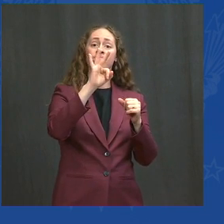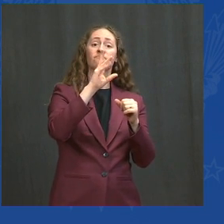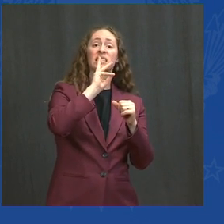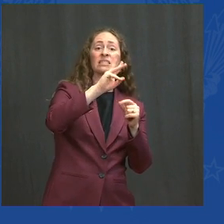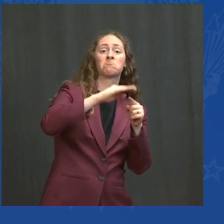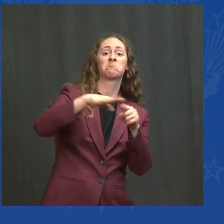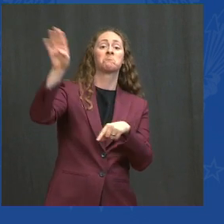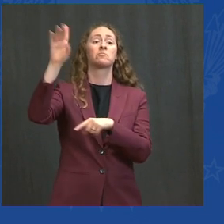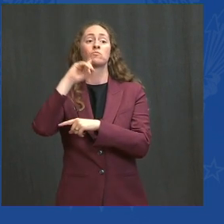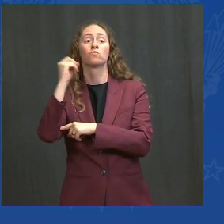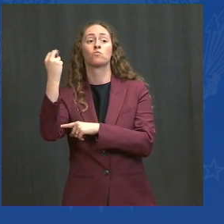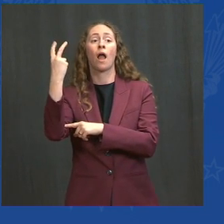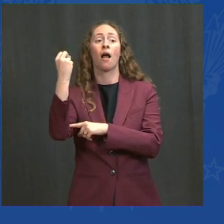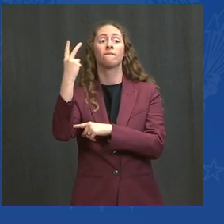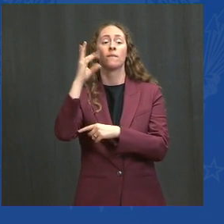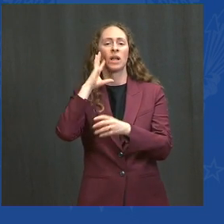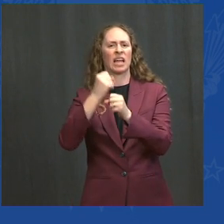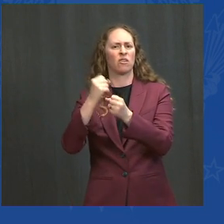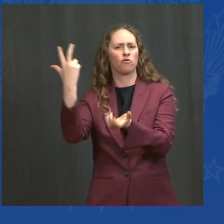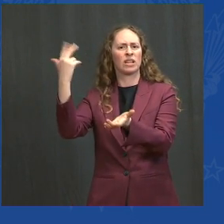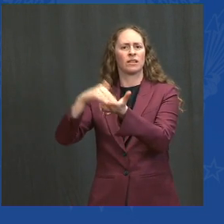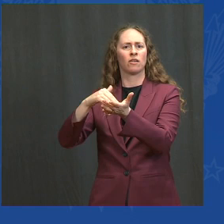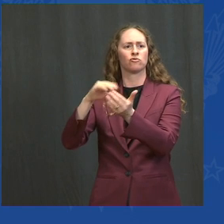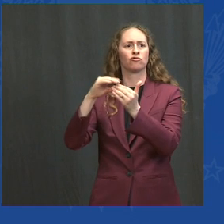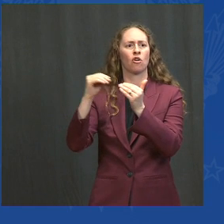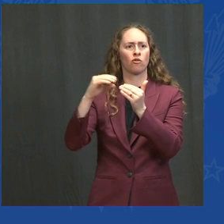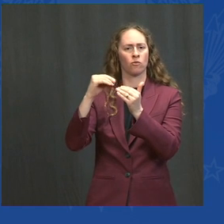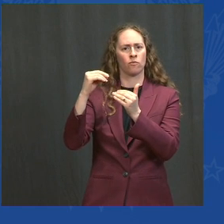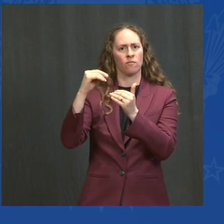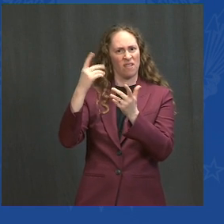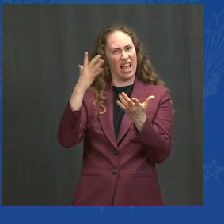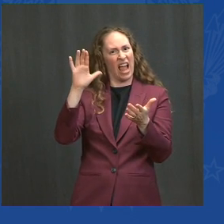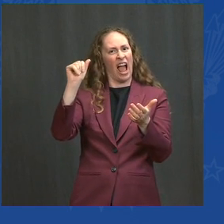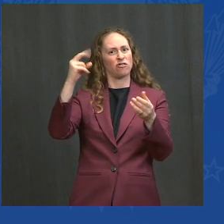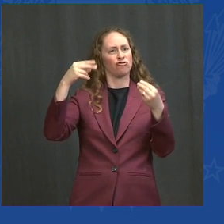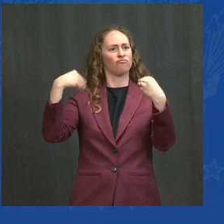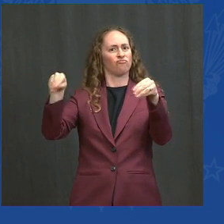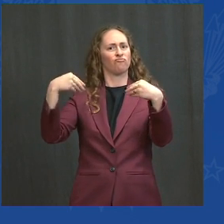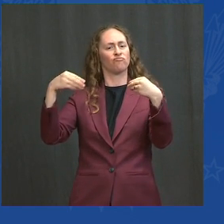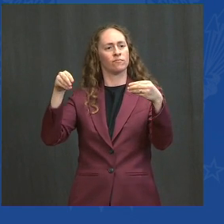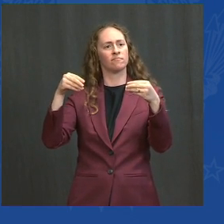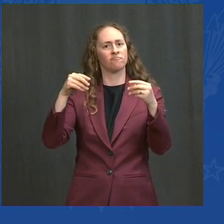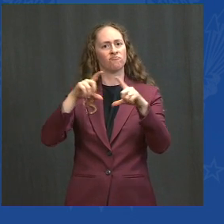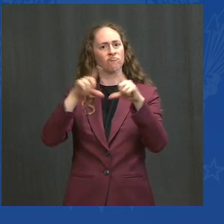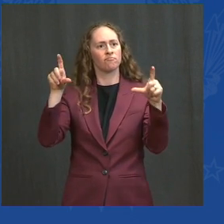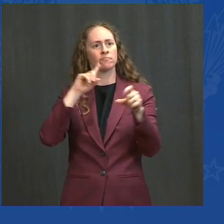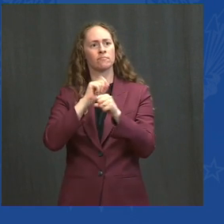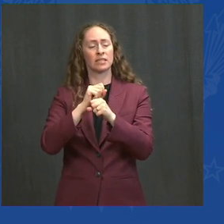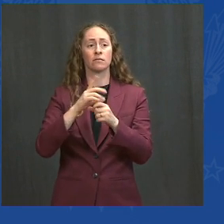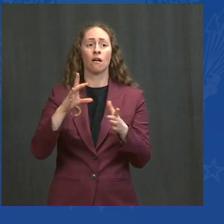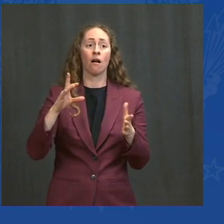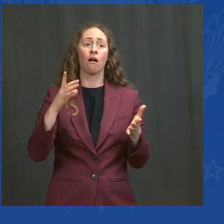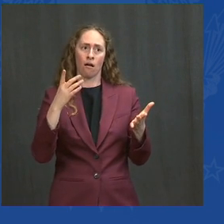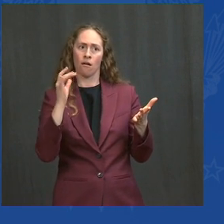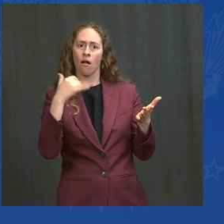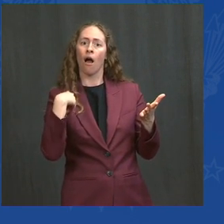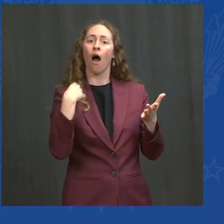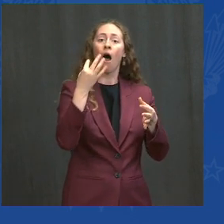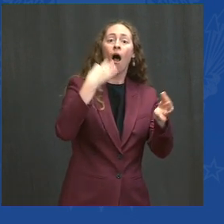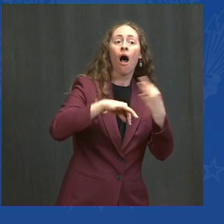So, you'll actually get a cash payment instead of just a credit against your taxes, because you don't pay that many taxes if you're --